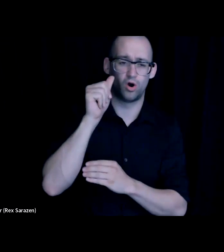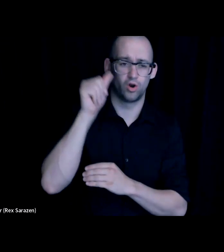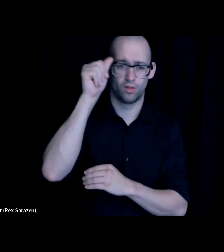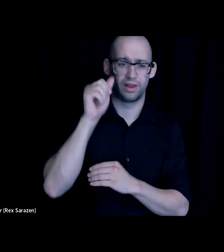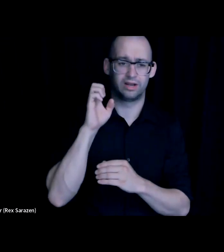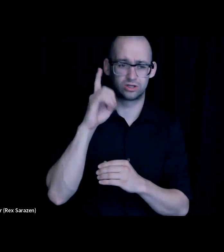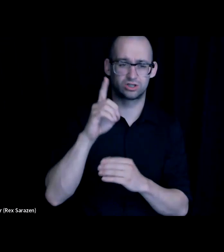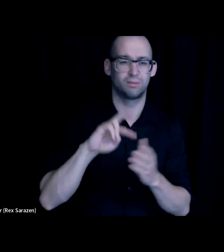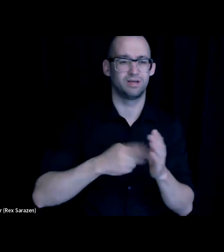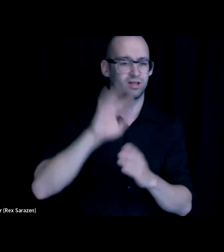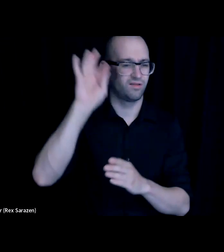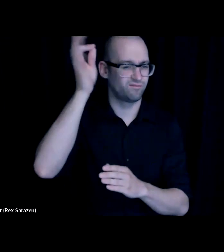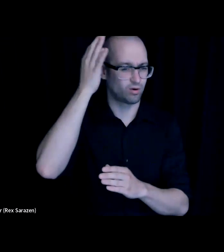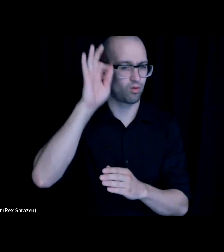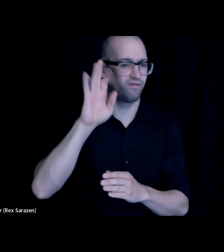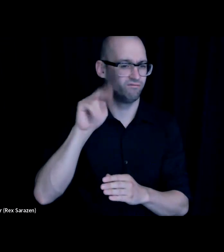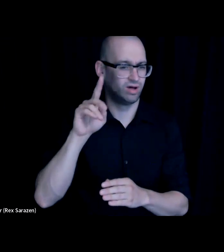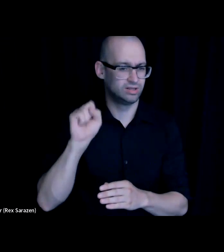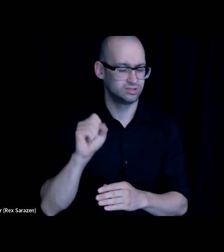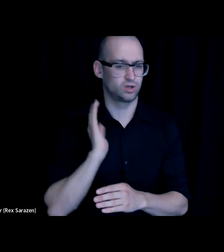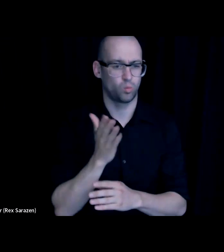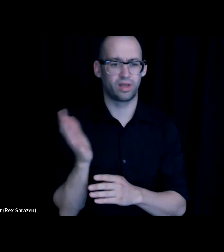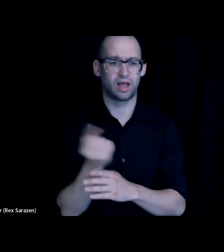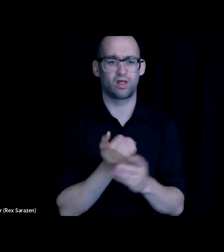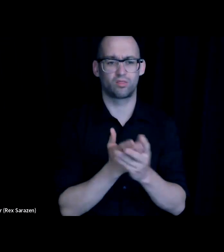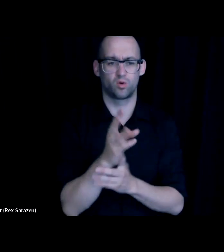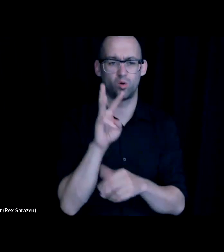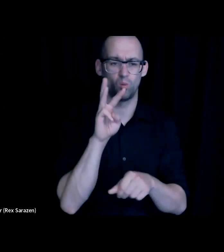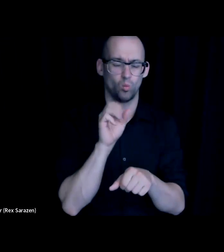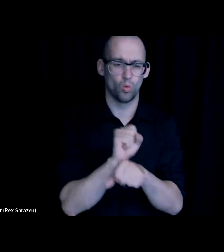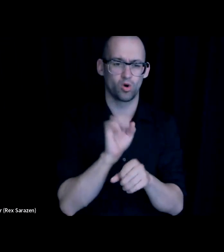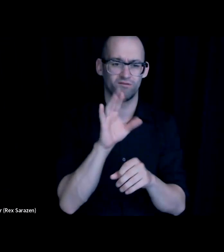of money from the Feds through the workforce Innovation Opportunity Act, title II is family